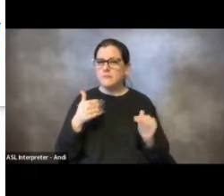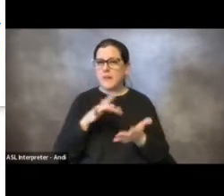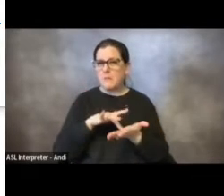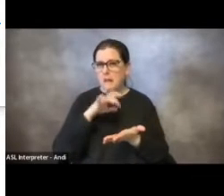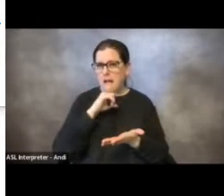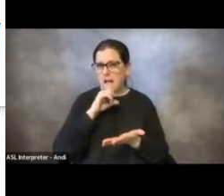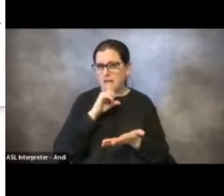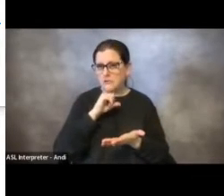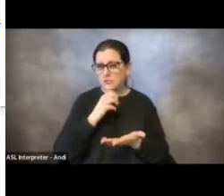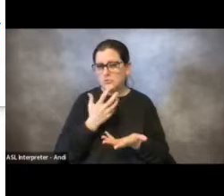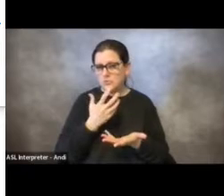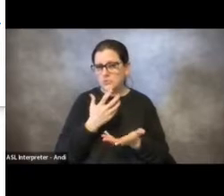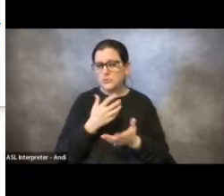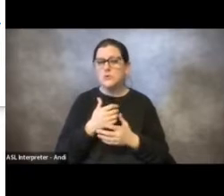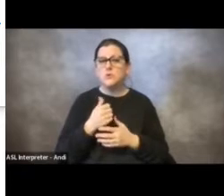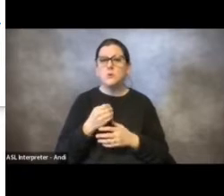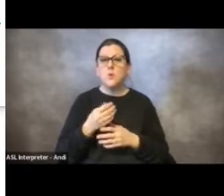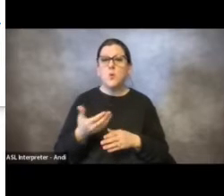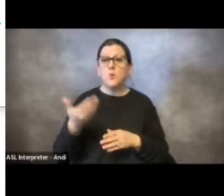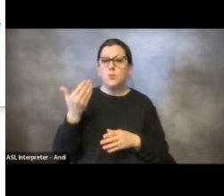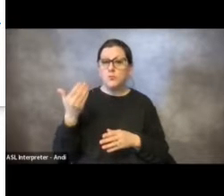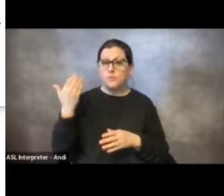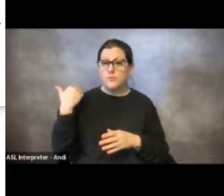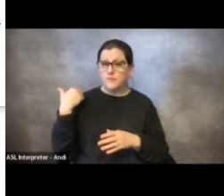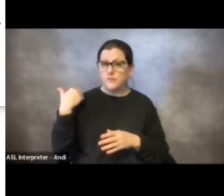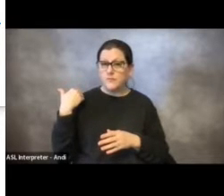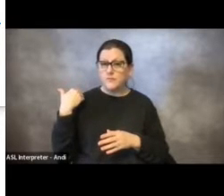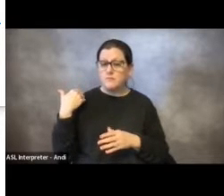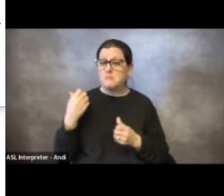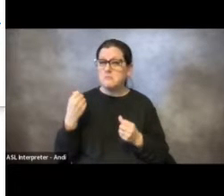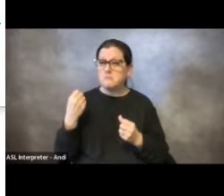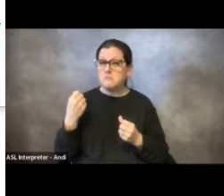and so you know, previously, many older sorry, excuse me,